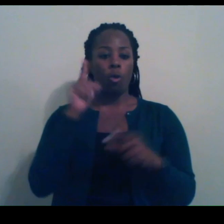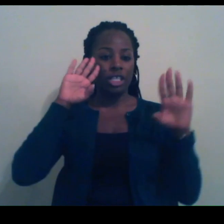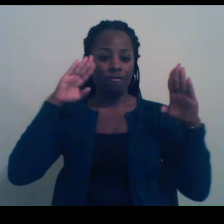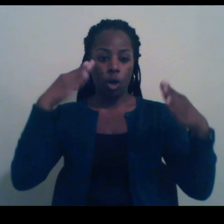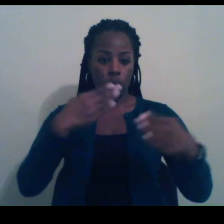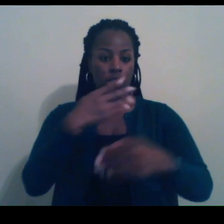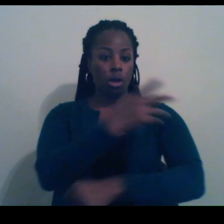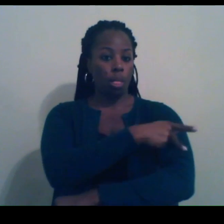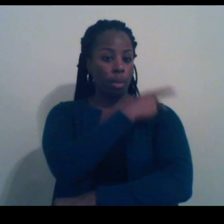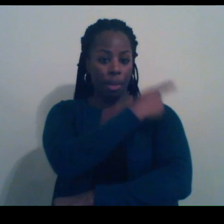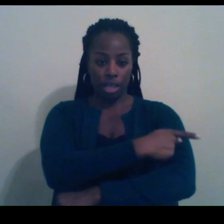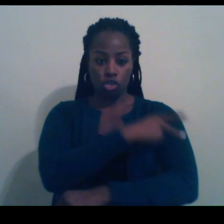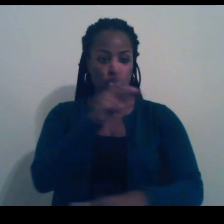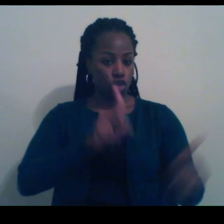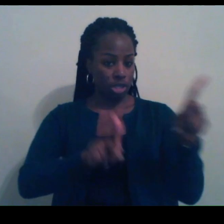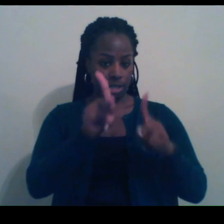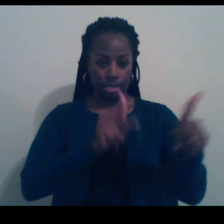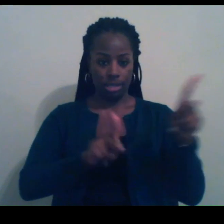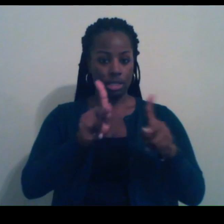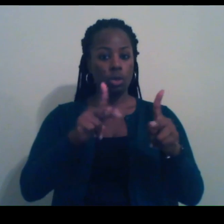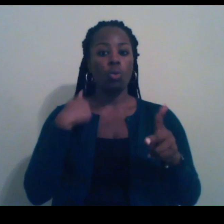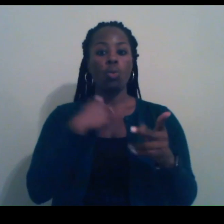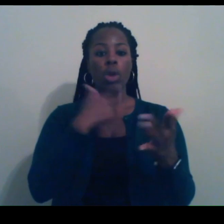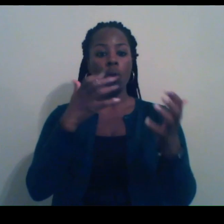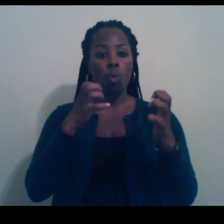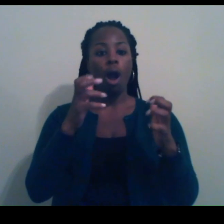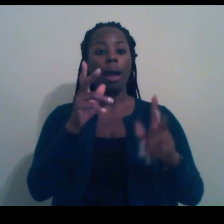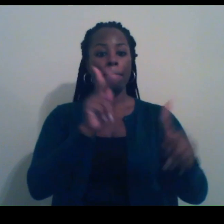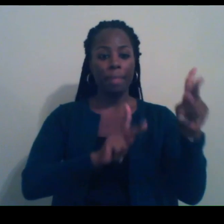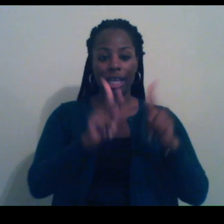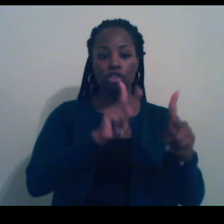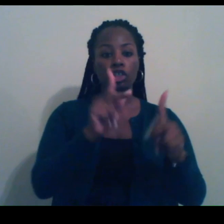and welfare of America's patients and provider workforce is our highest